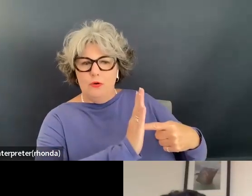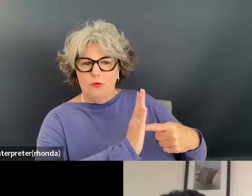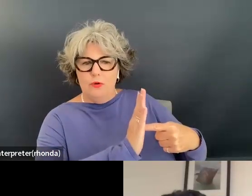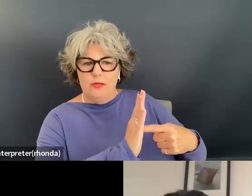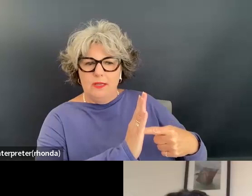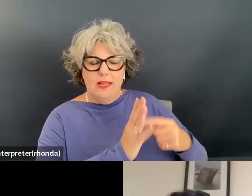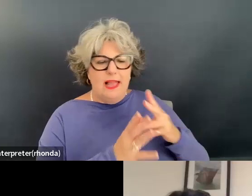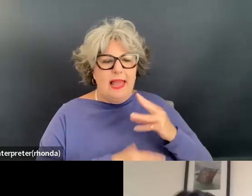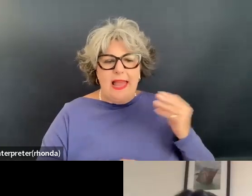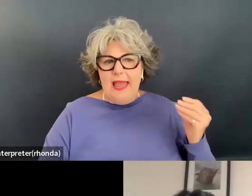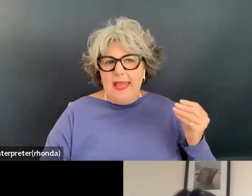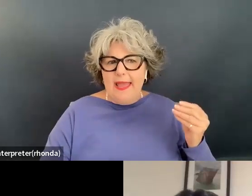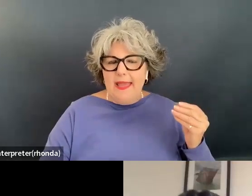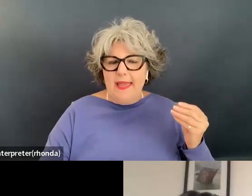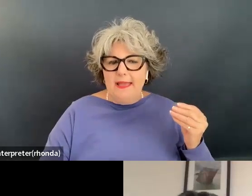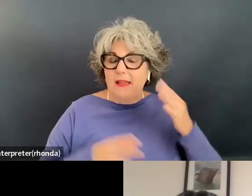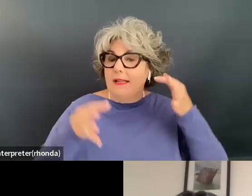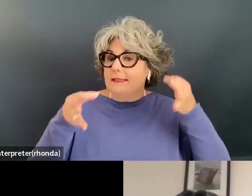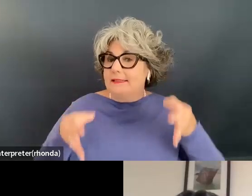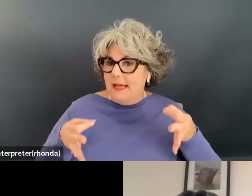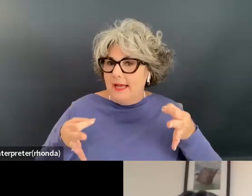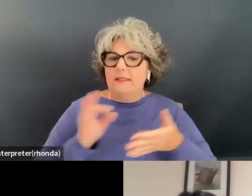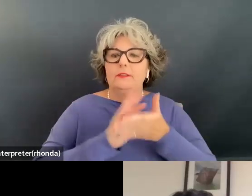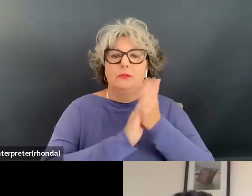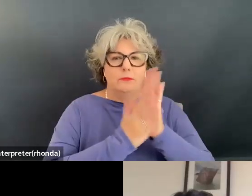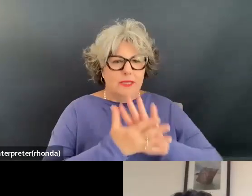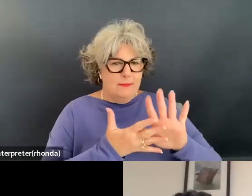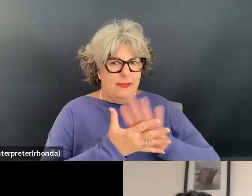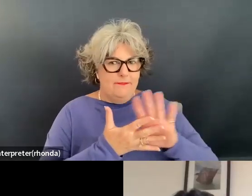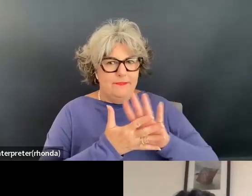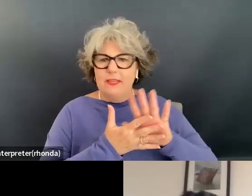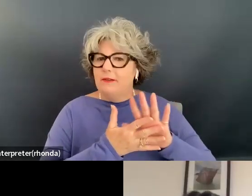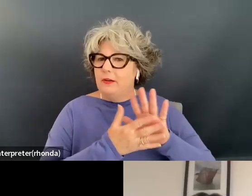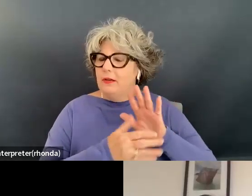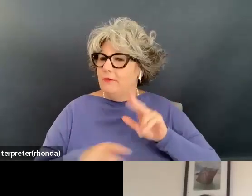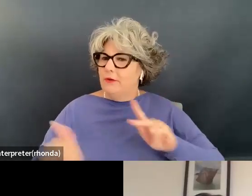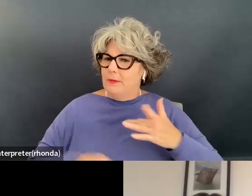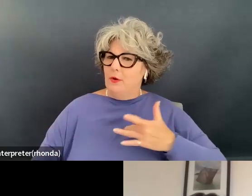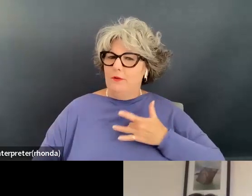And- - Yeah. So I decided to make it into a film for anyone who felt alone like me.